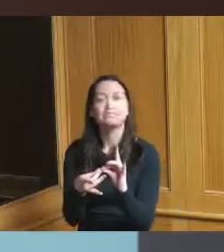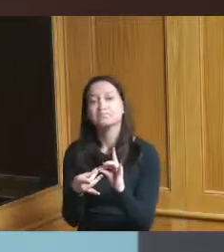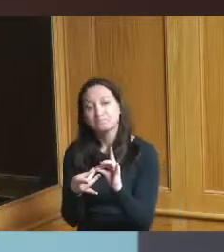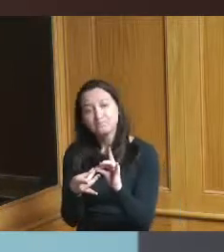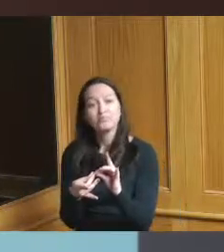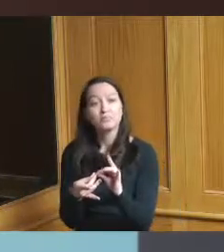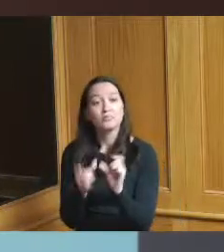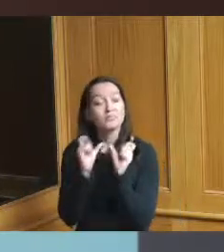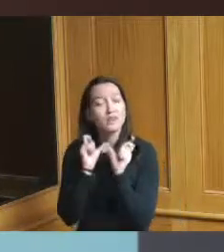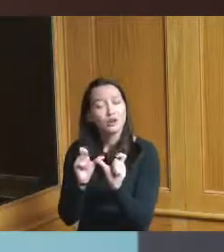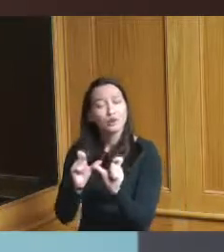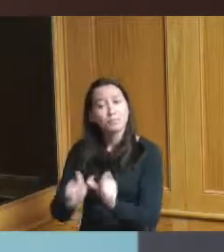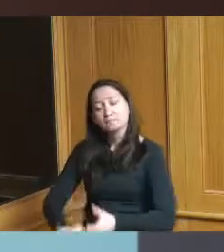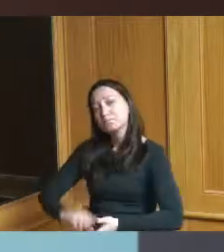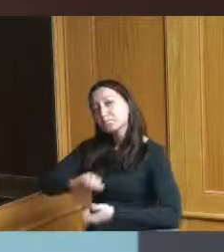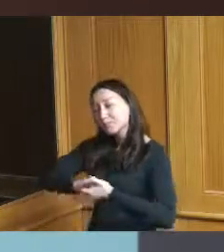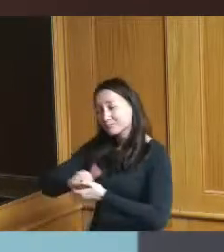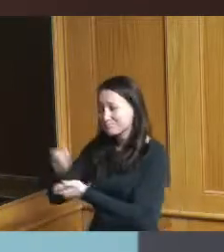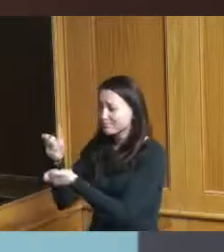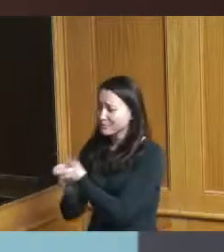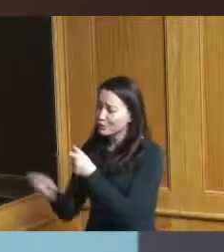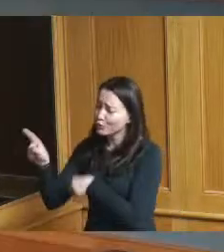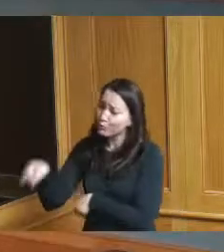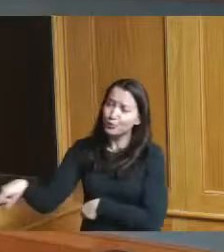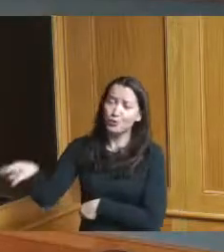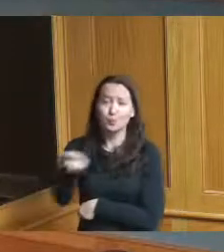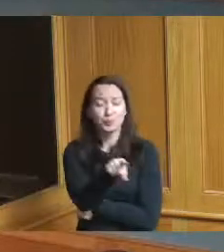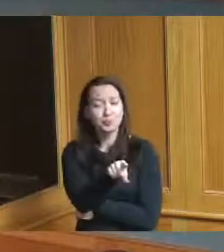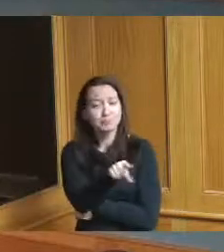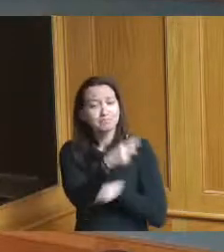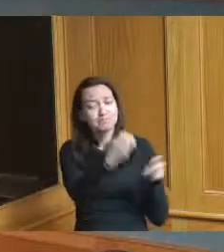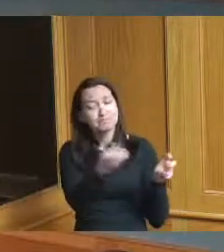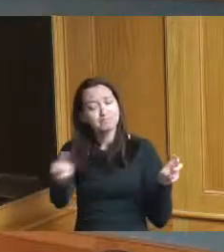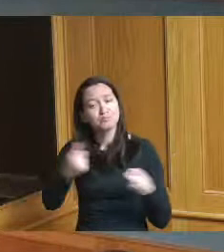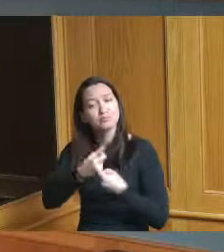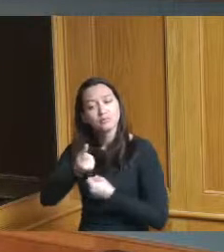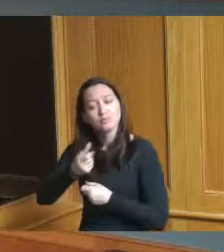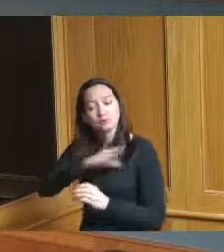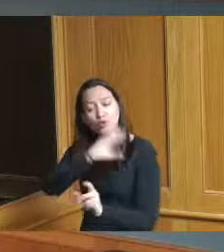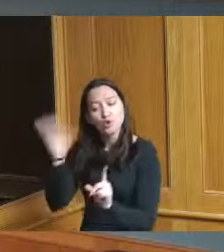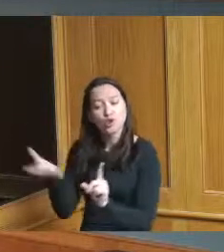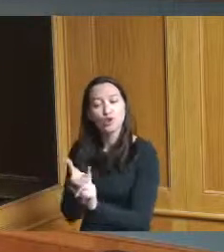continuing to work with each of you to make sure that people understand the information easily